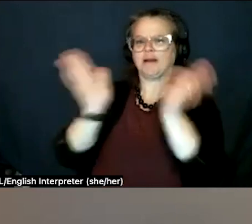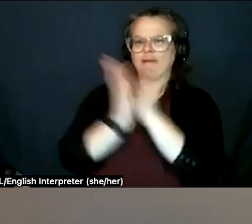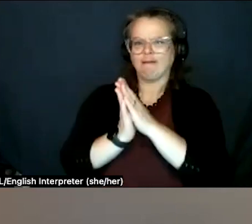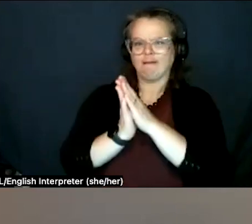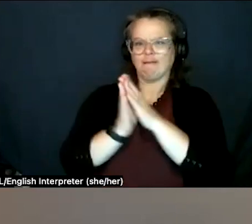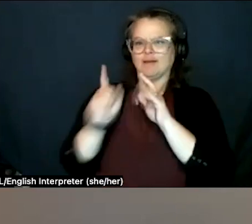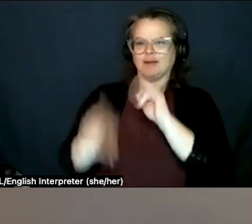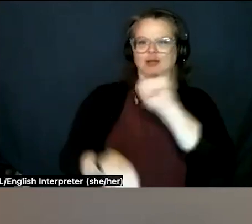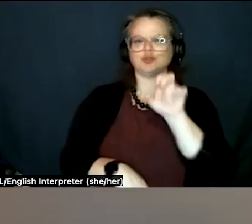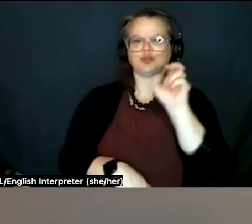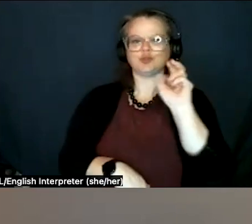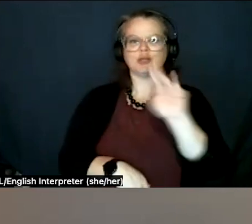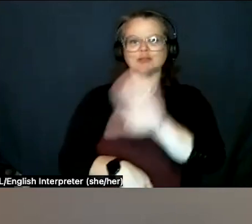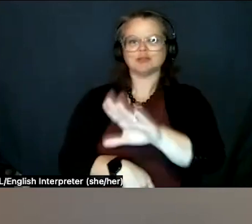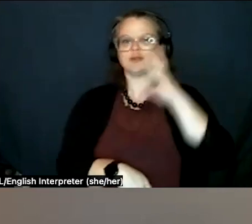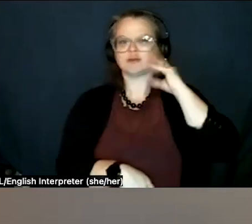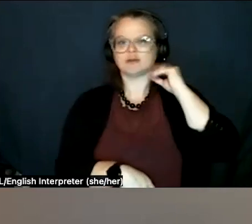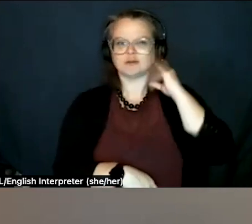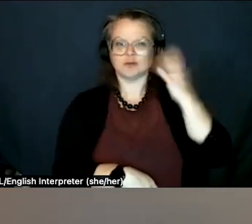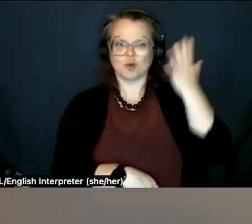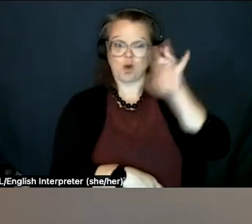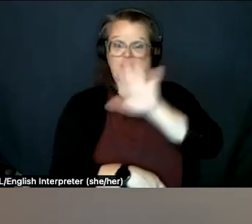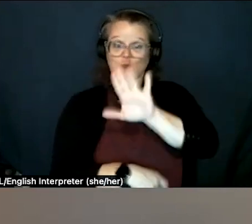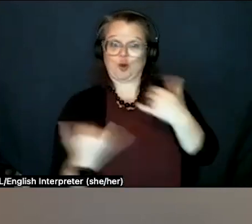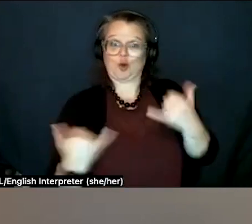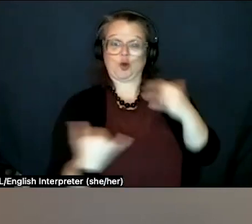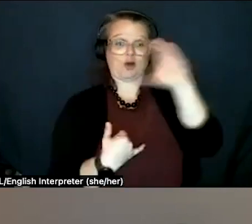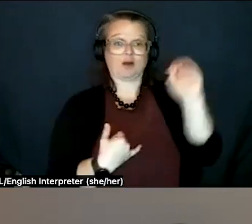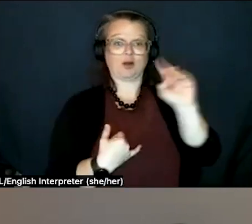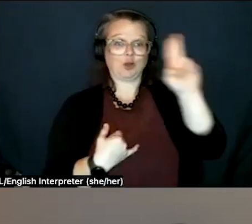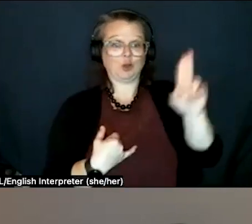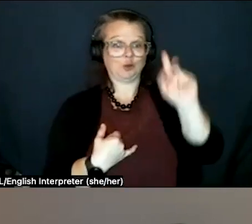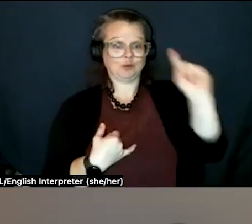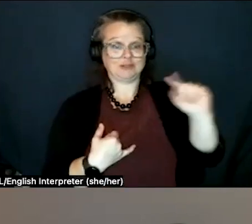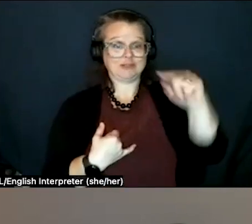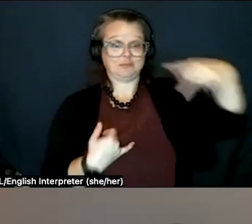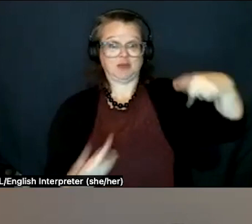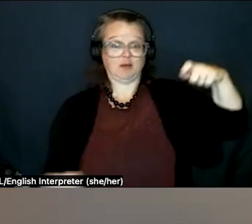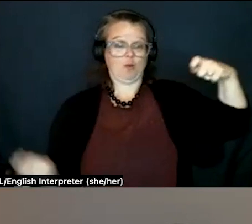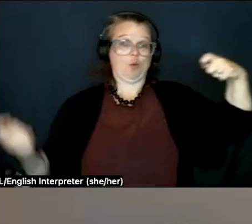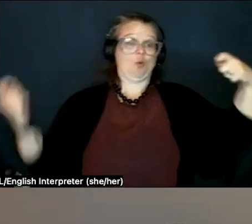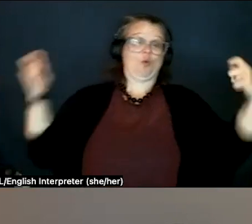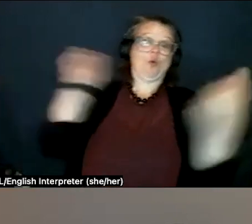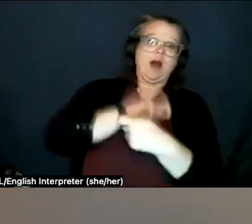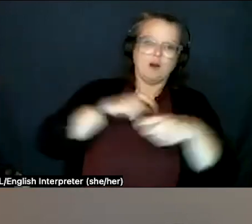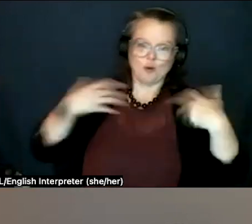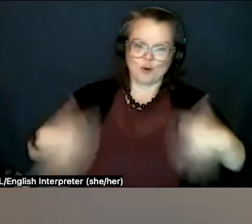to know how you've successfully managed that. Jason: Yeah, thank you so much, by the way. The